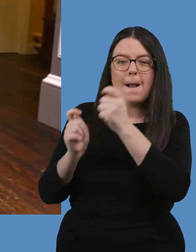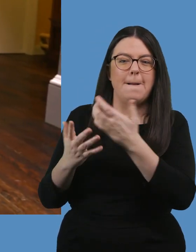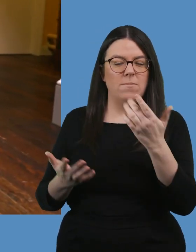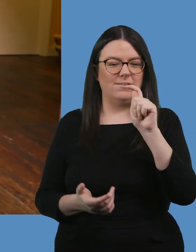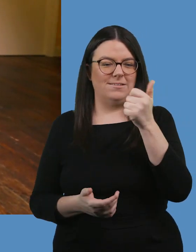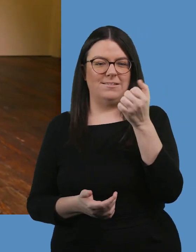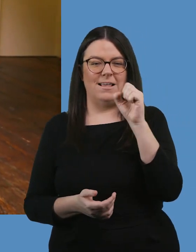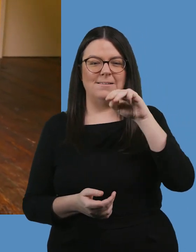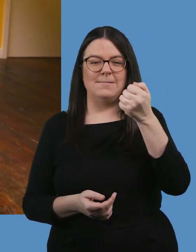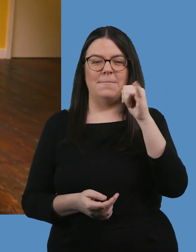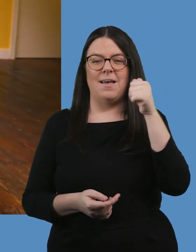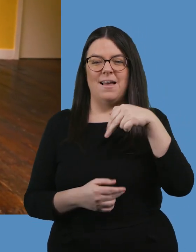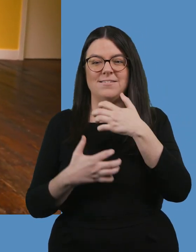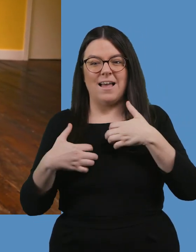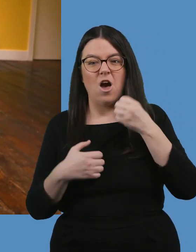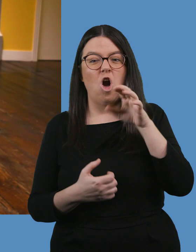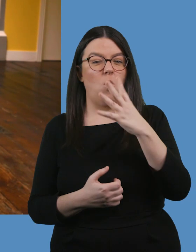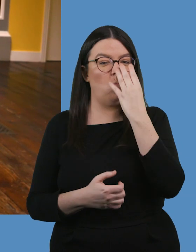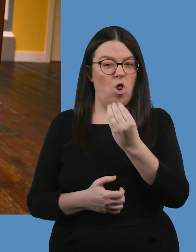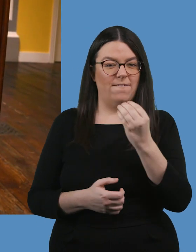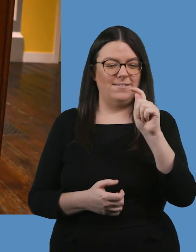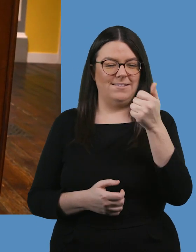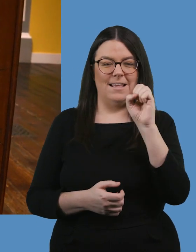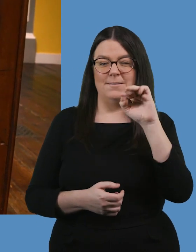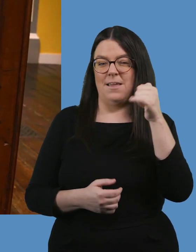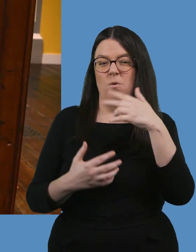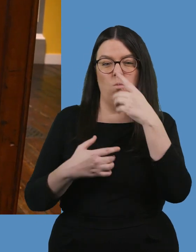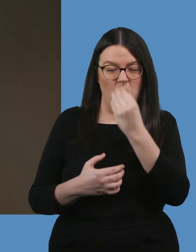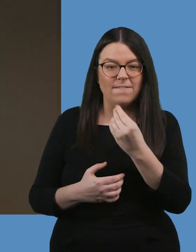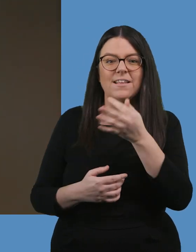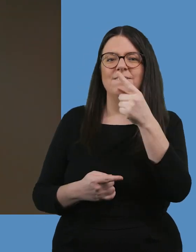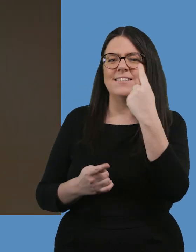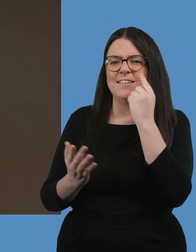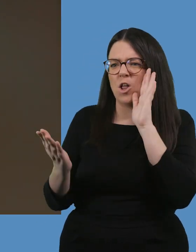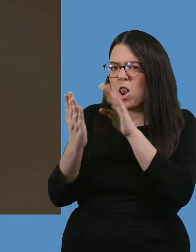include the “Tasmanian tiger” or “Tasmanian wolf”. If you take a closer look, you can